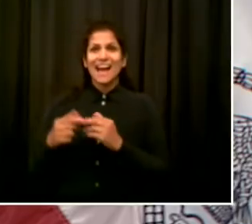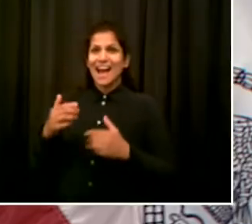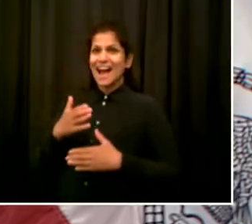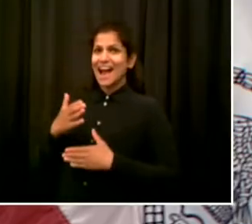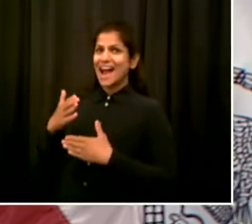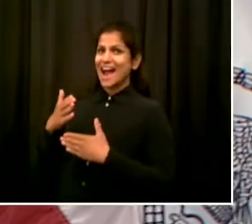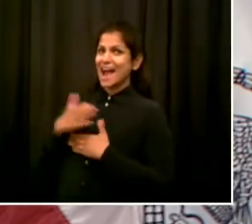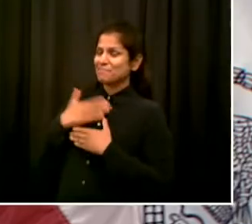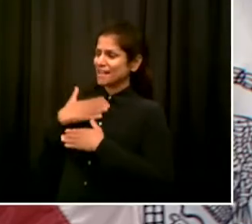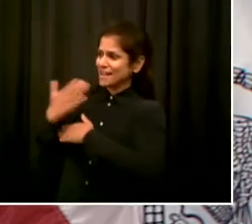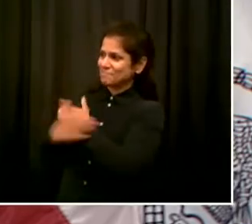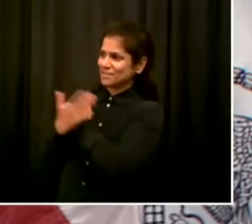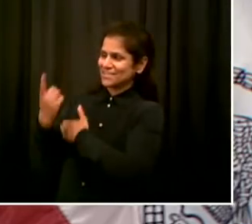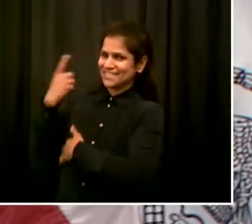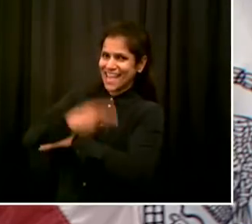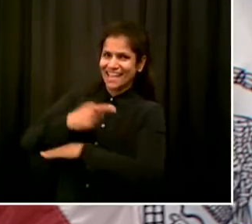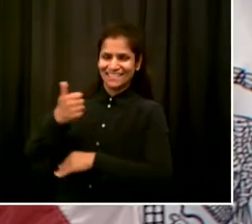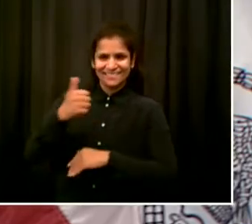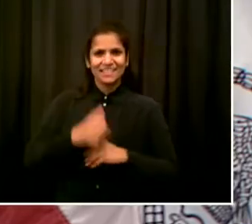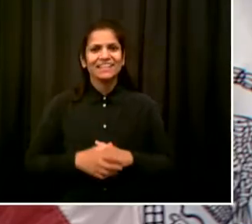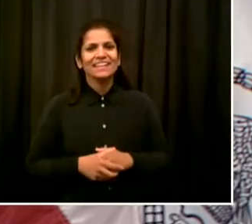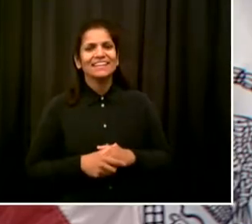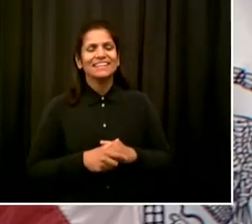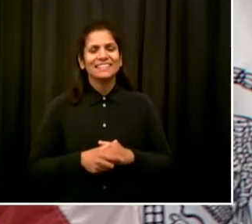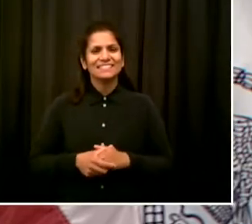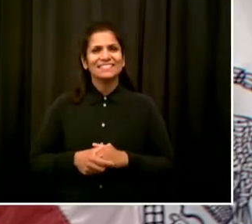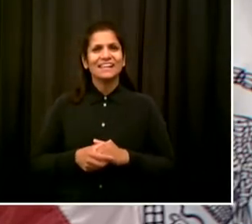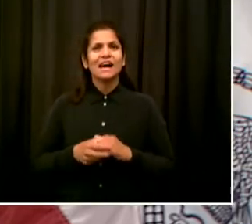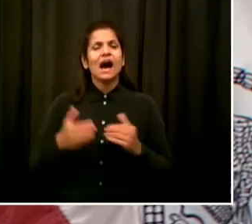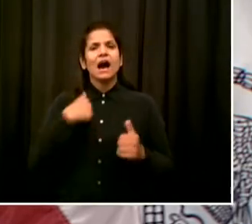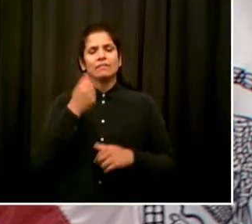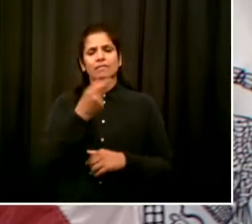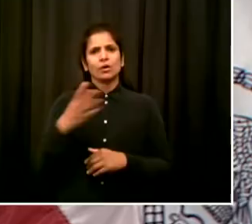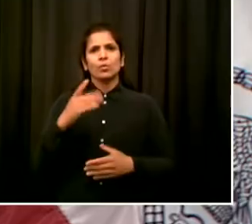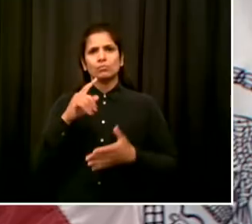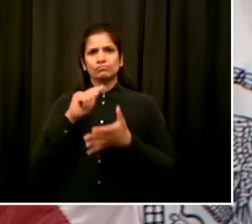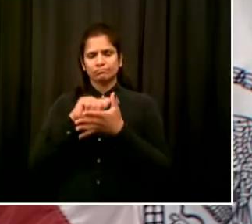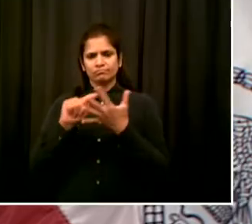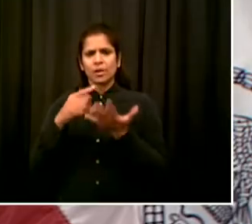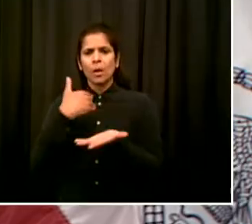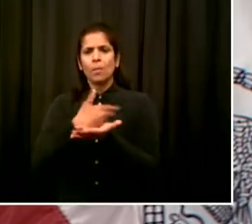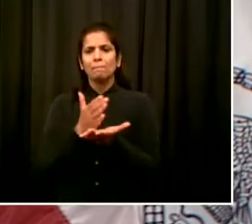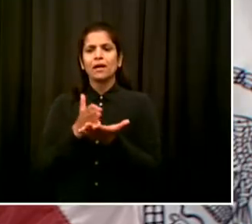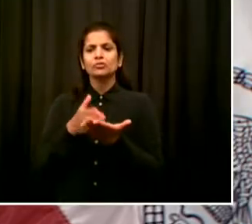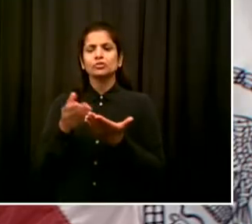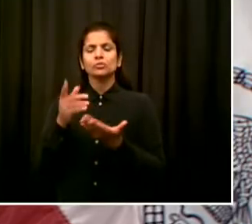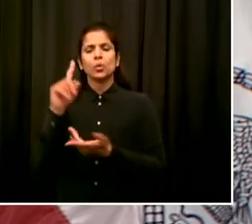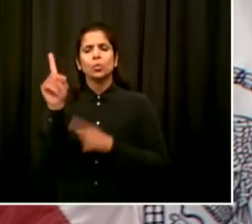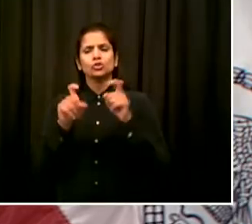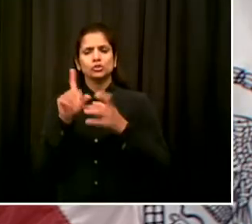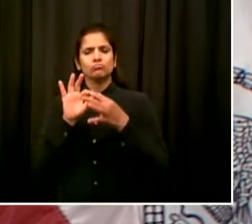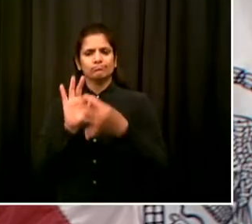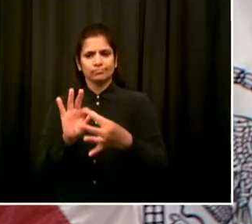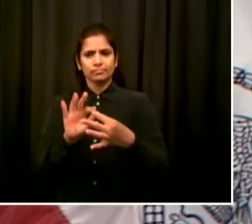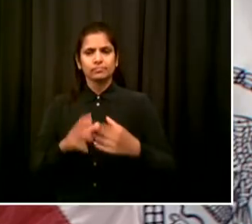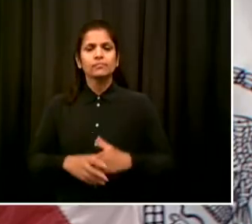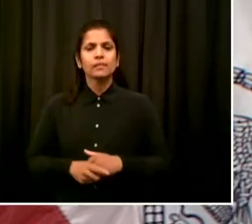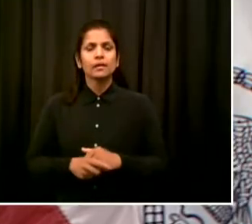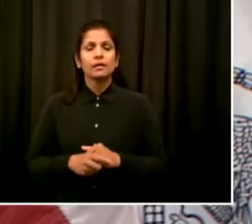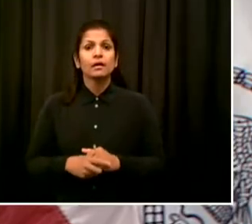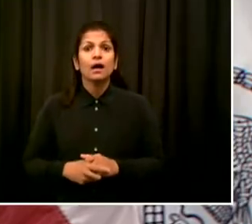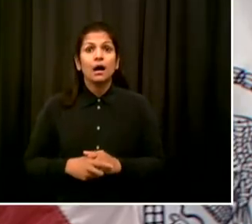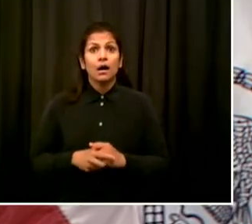MAYOR.